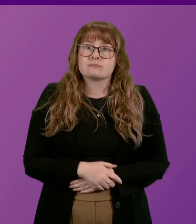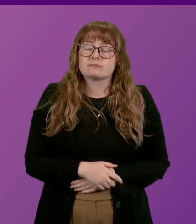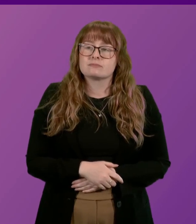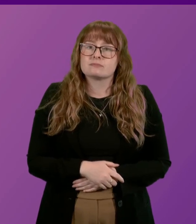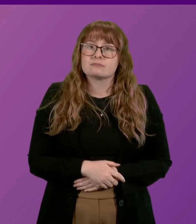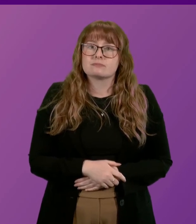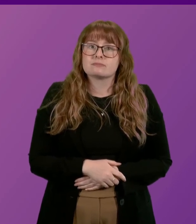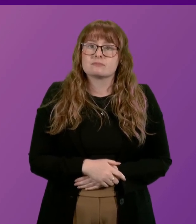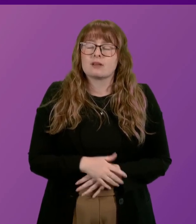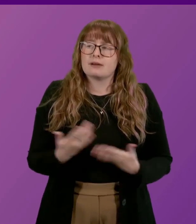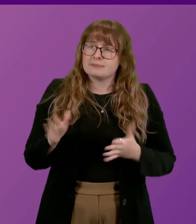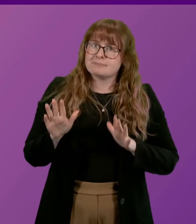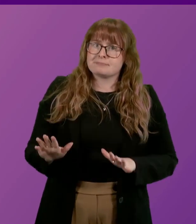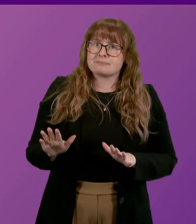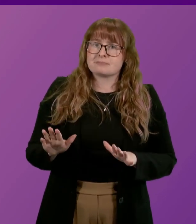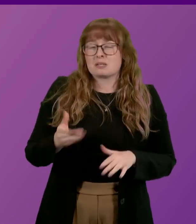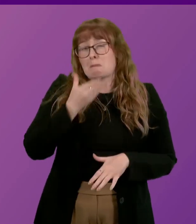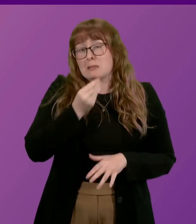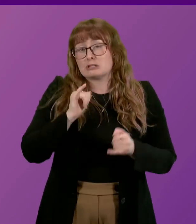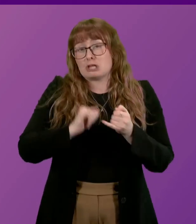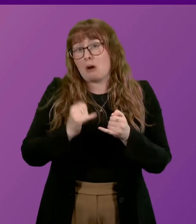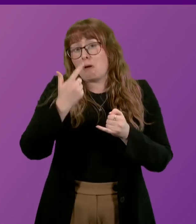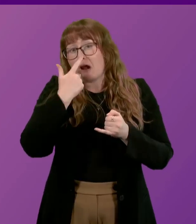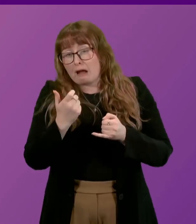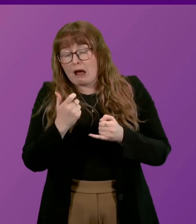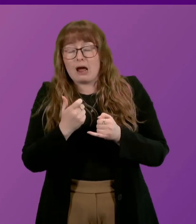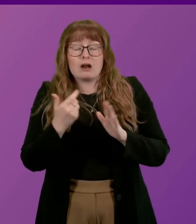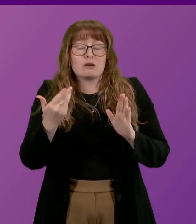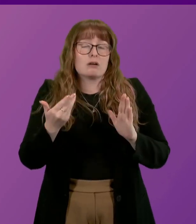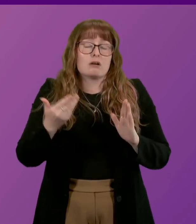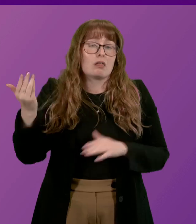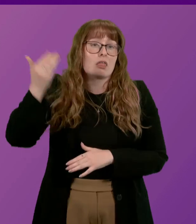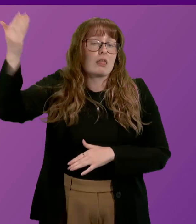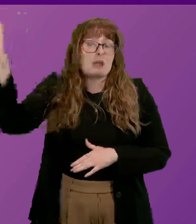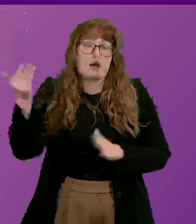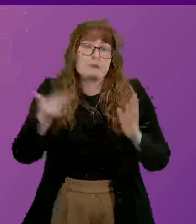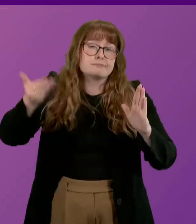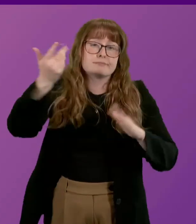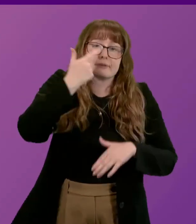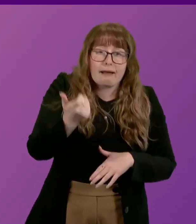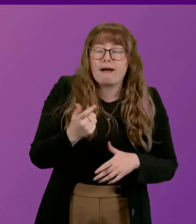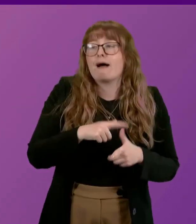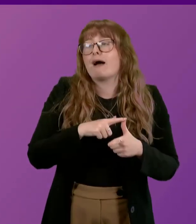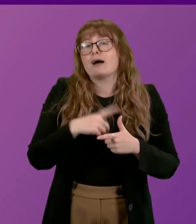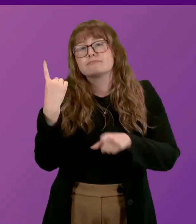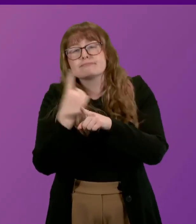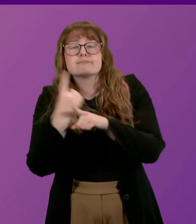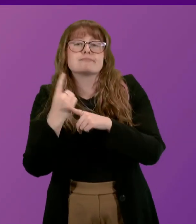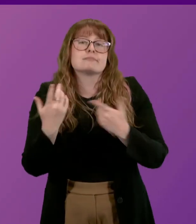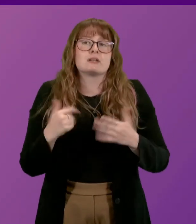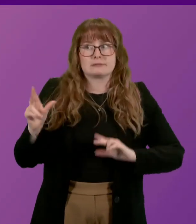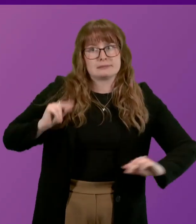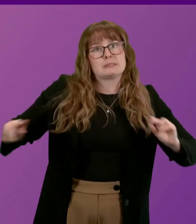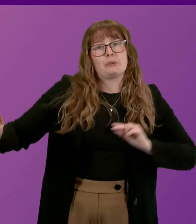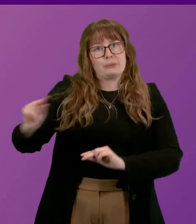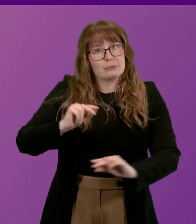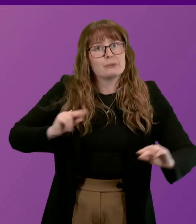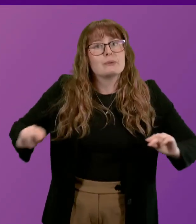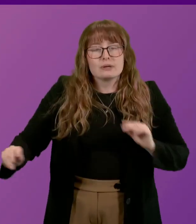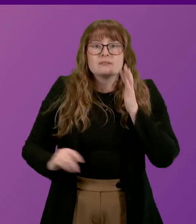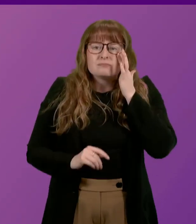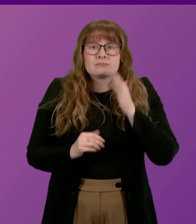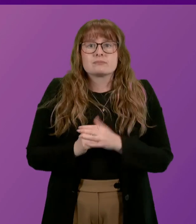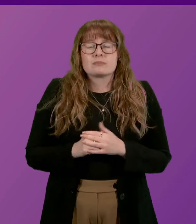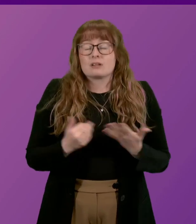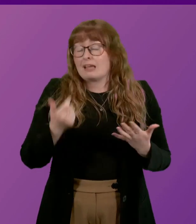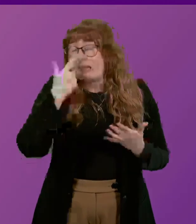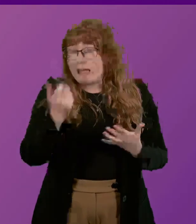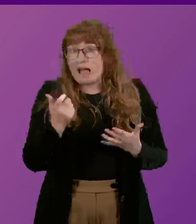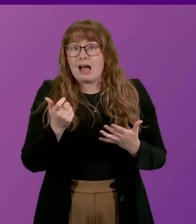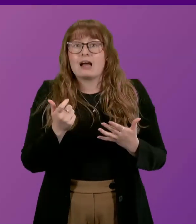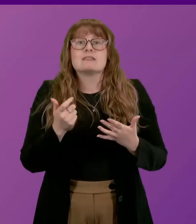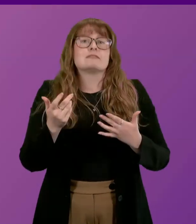Listen, Mr Sarwar can conjure up all the stuff that he wants—he can go through his press cuttings